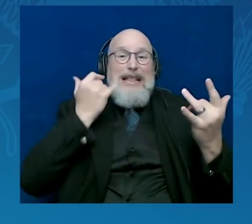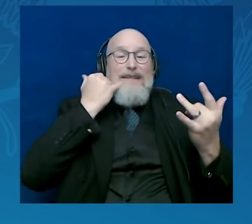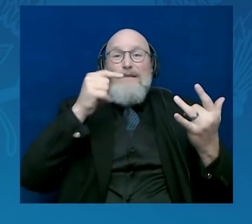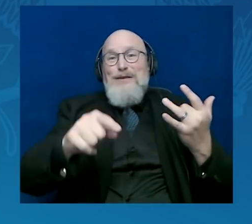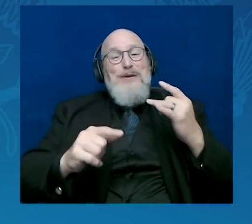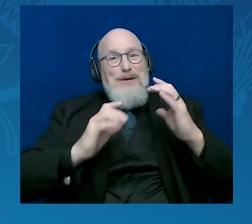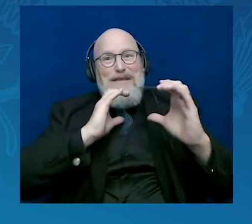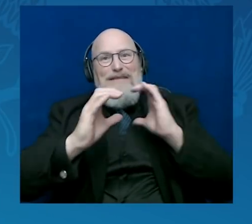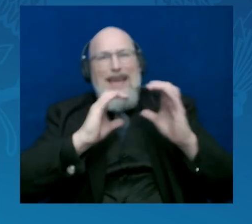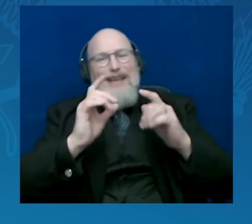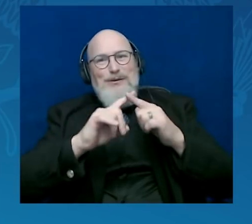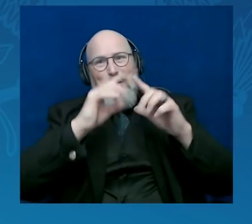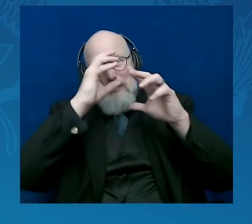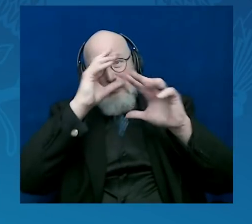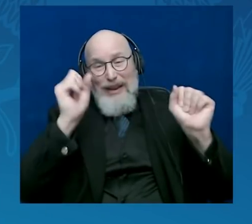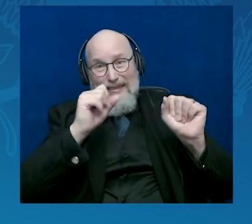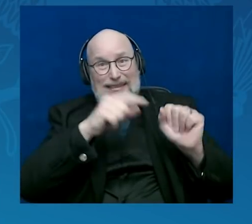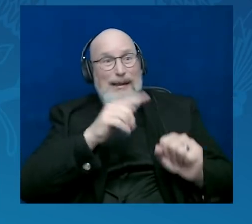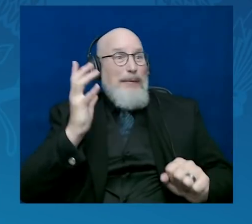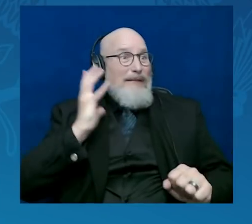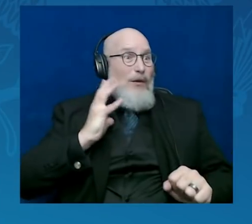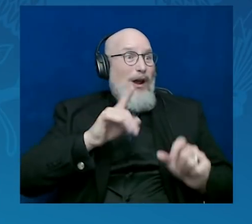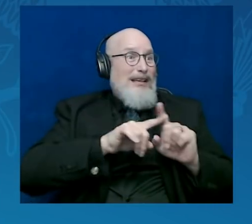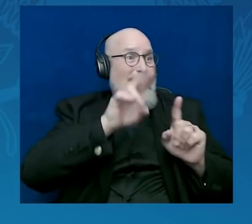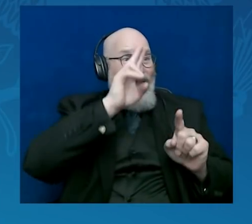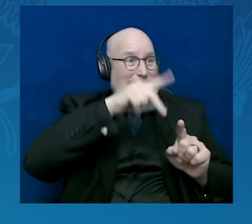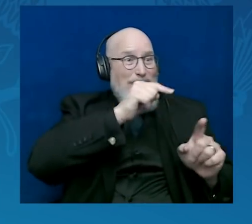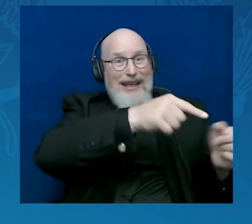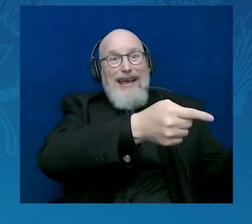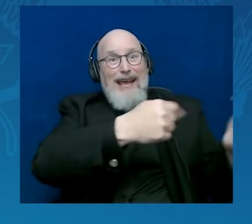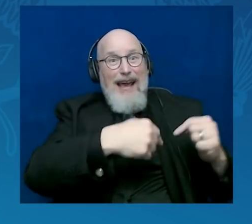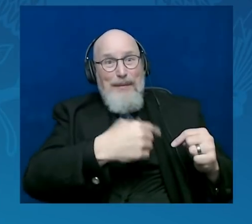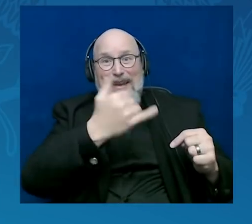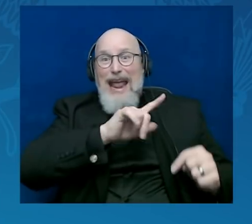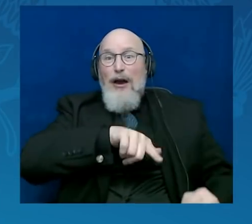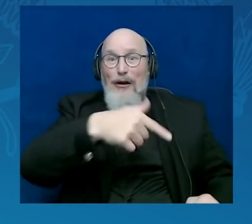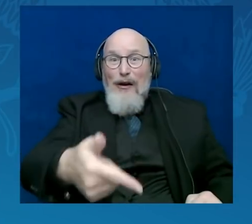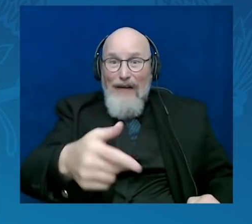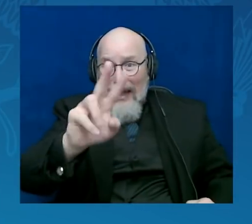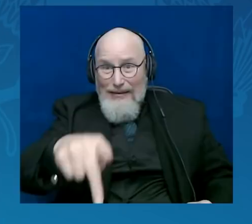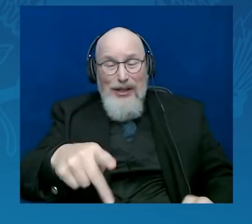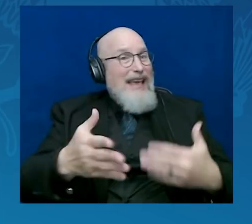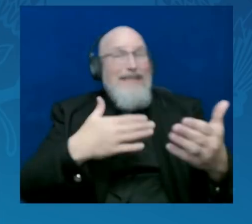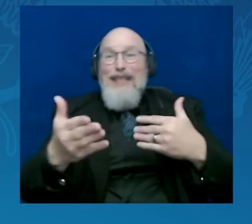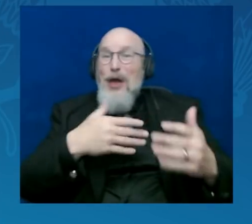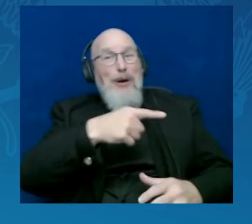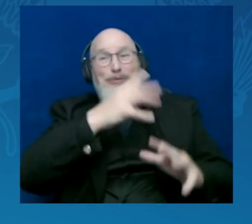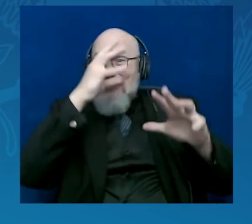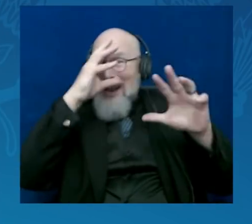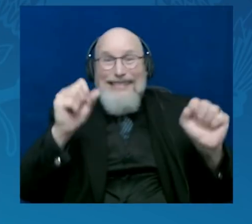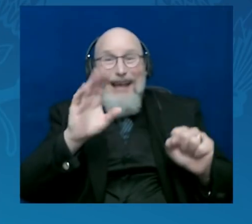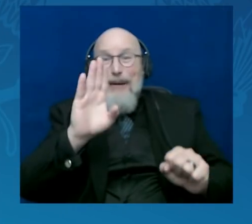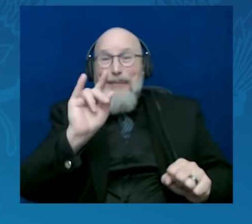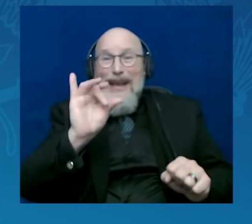that even if he is now no longer the Vice President, he has always a standing invitation here.